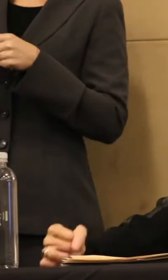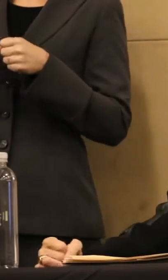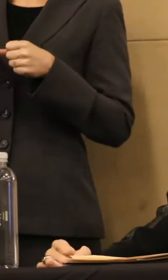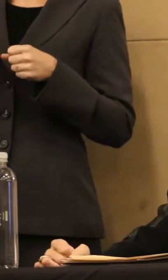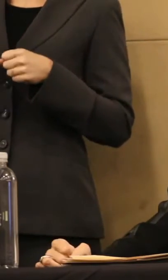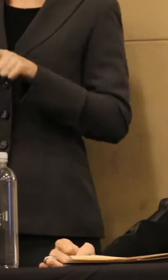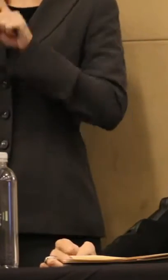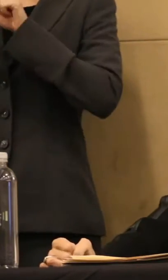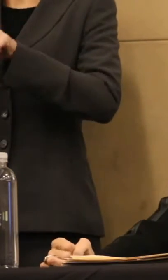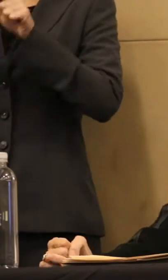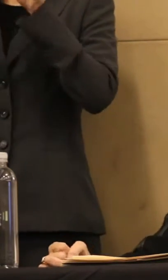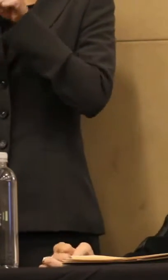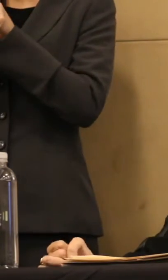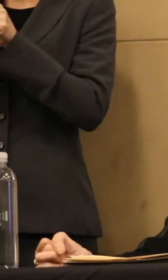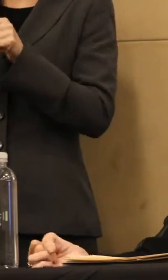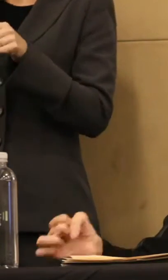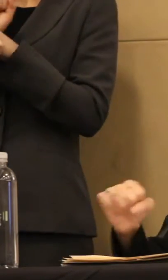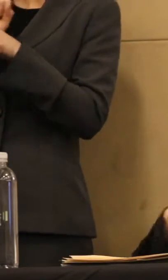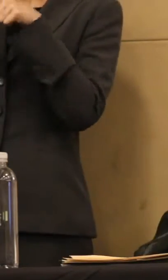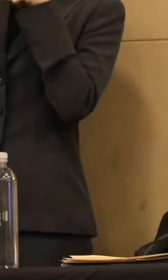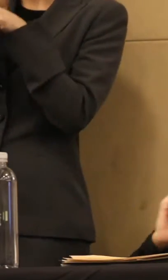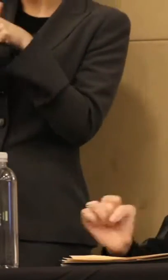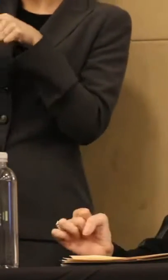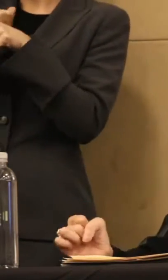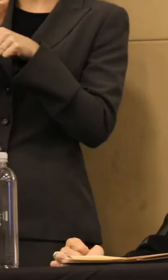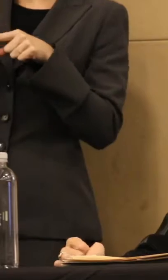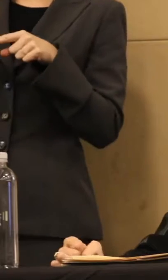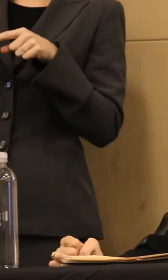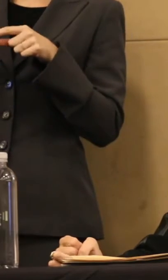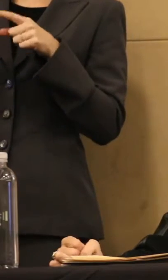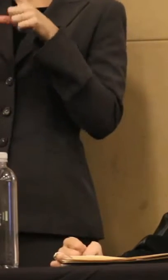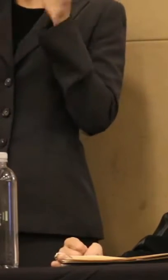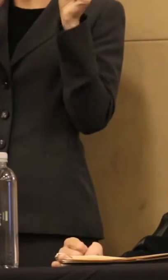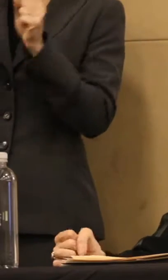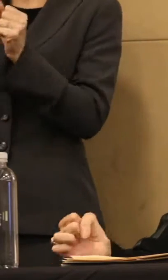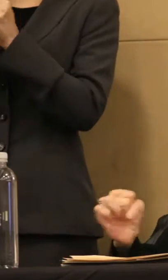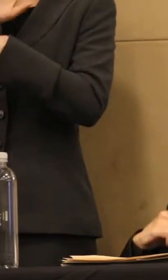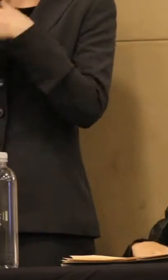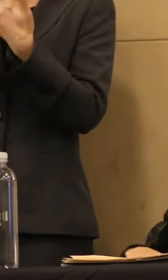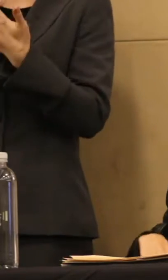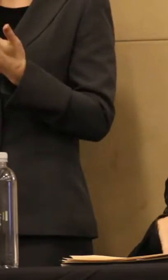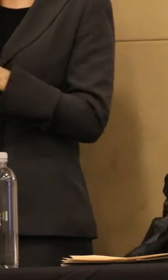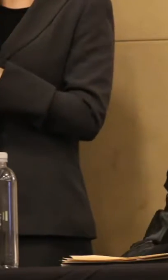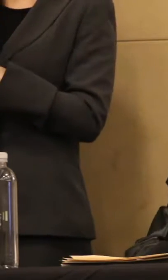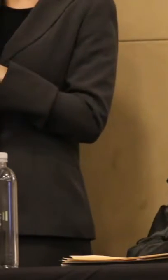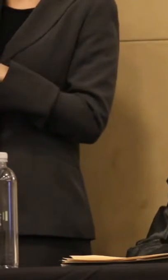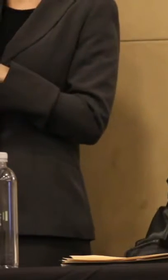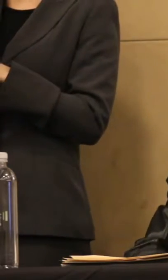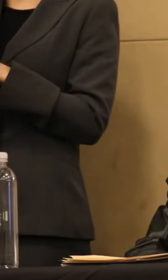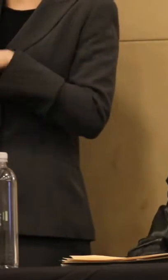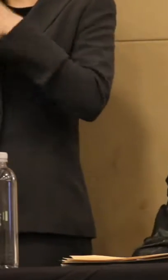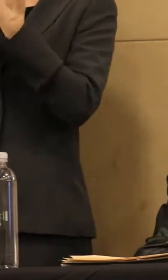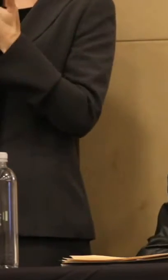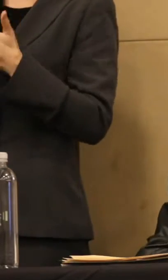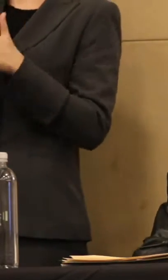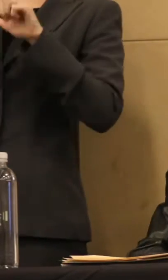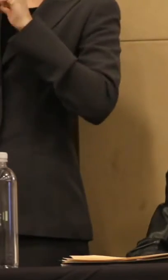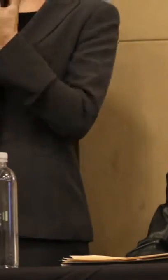strategies for what all of his cabinet agencies could do to increase employment for people